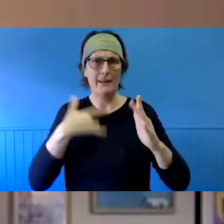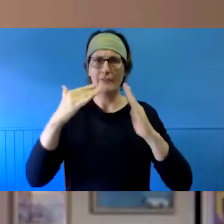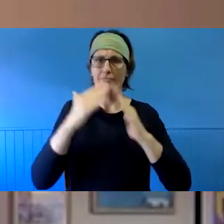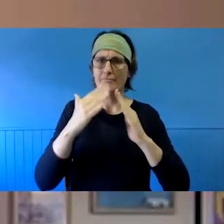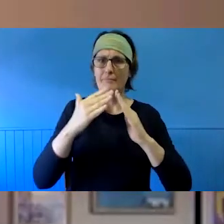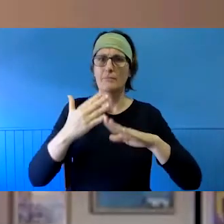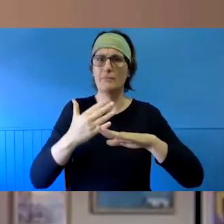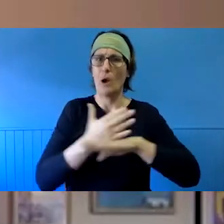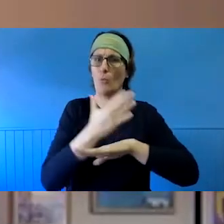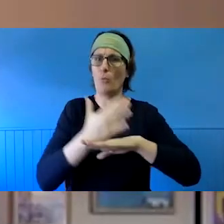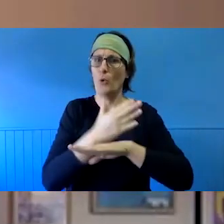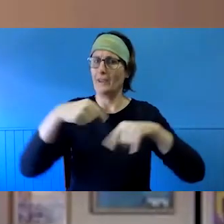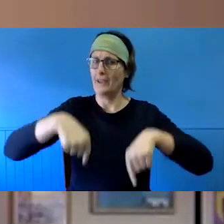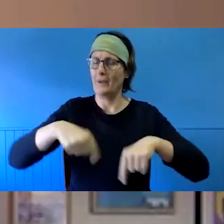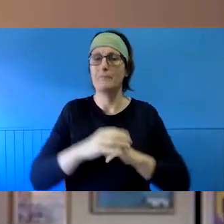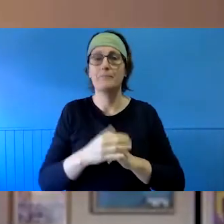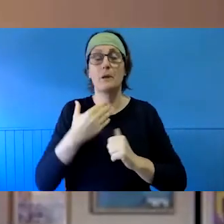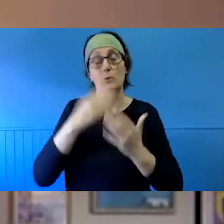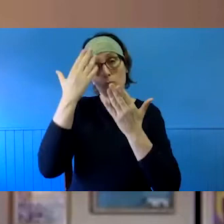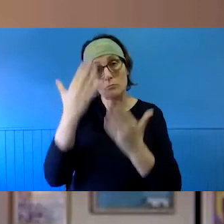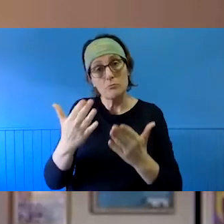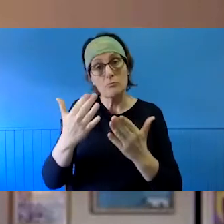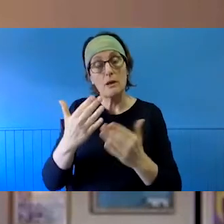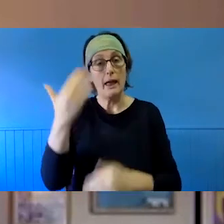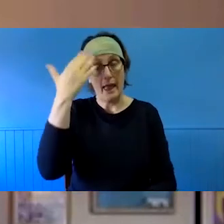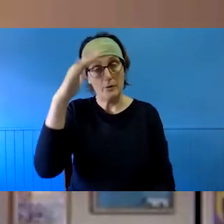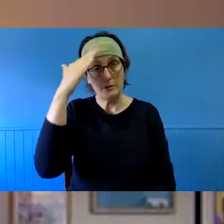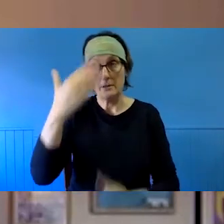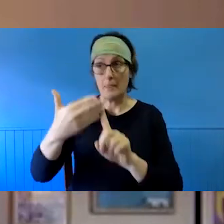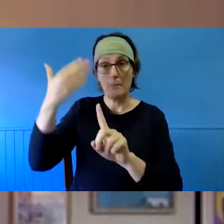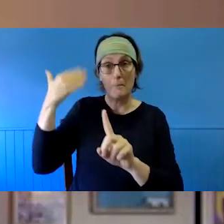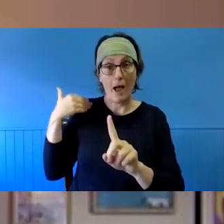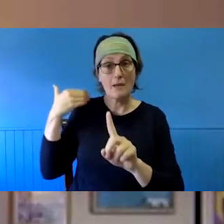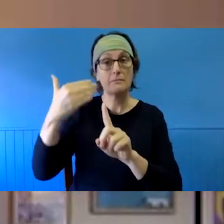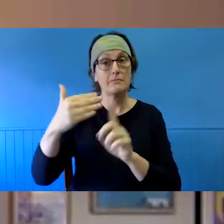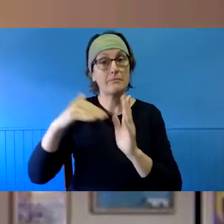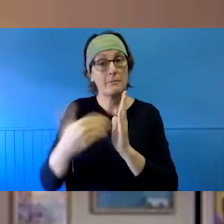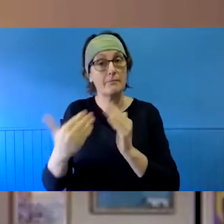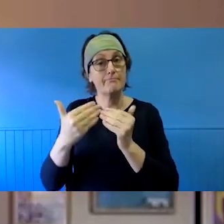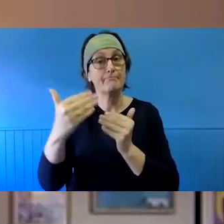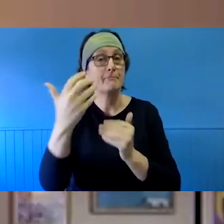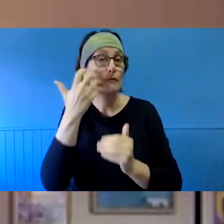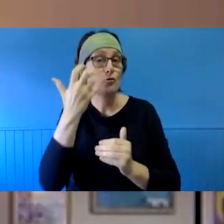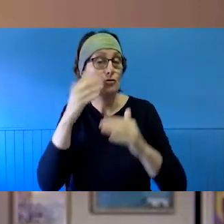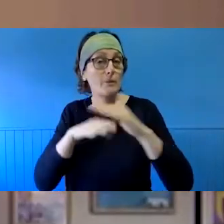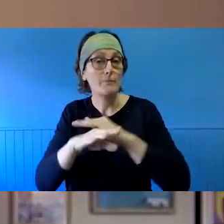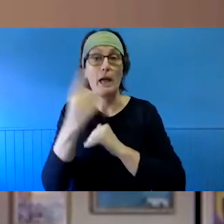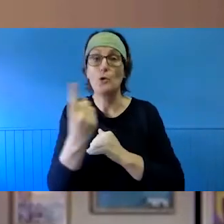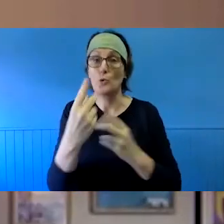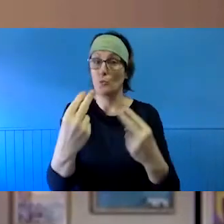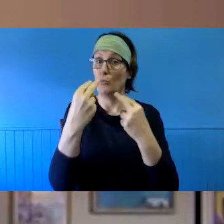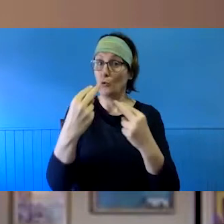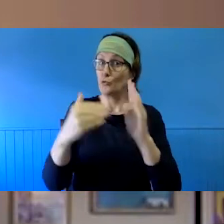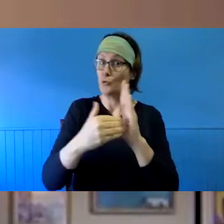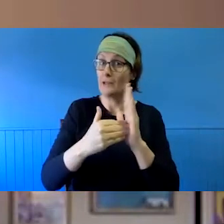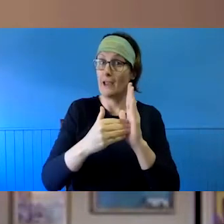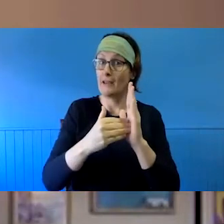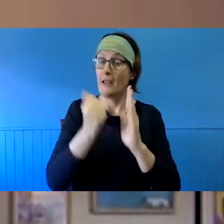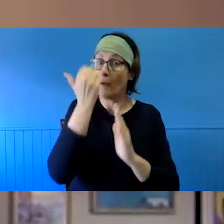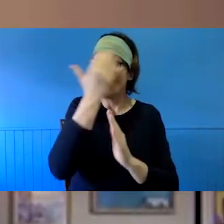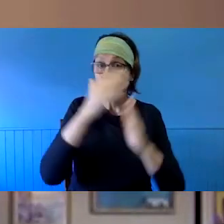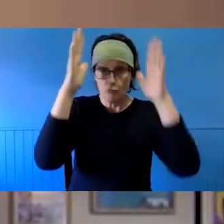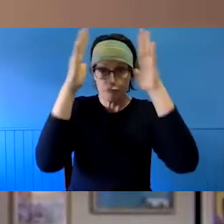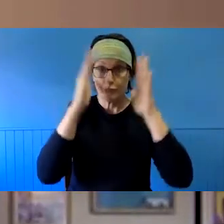deep respects to elders past, present and the future and extend that respect to any Aboriginal and Torres Strait Islander people joining us today.